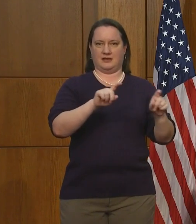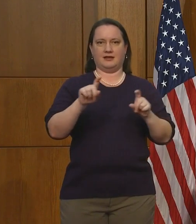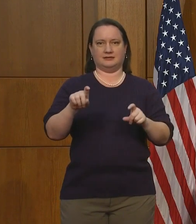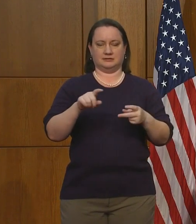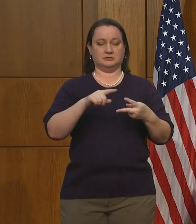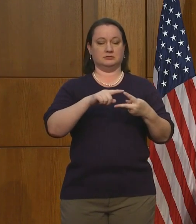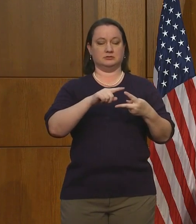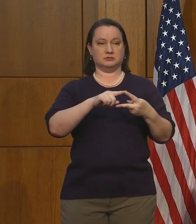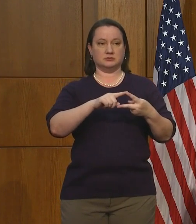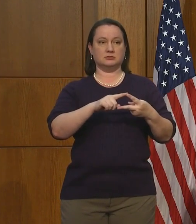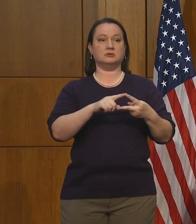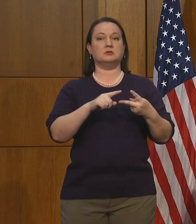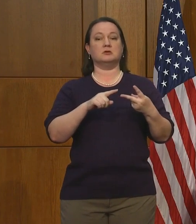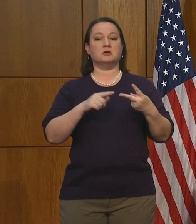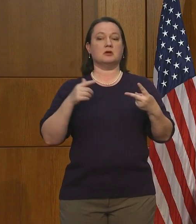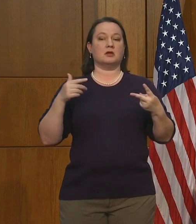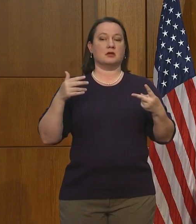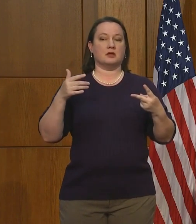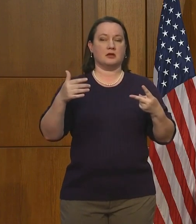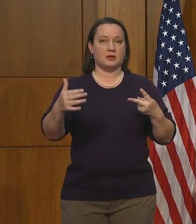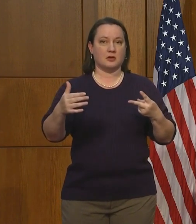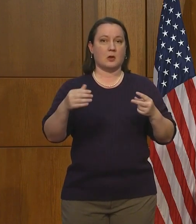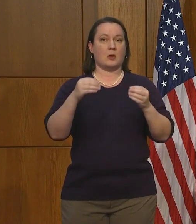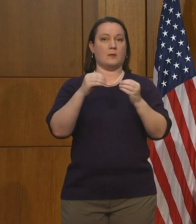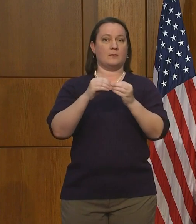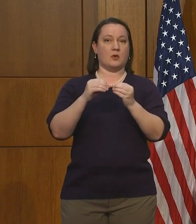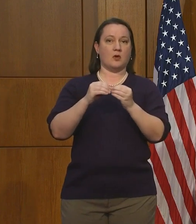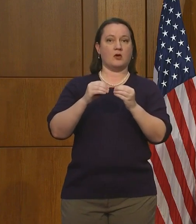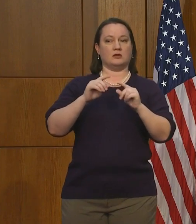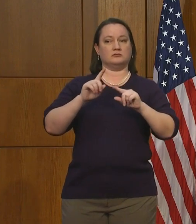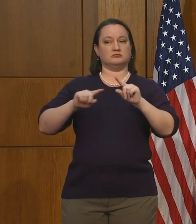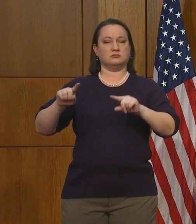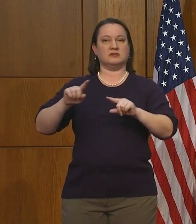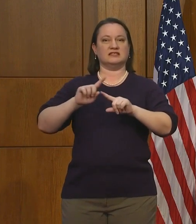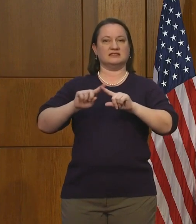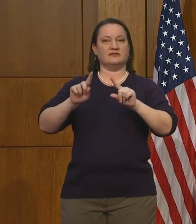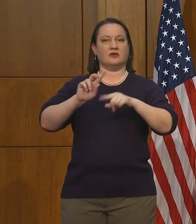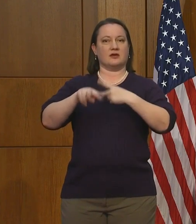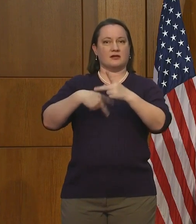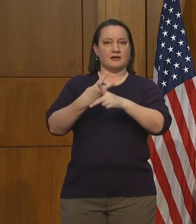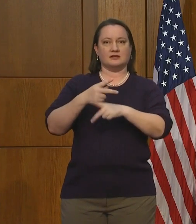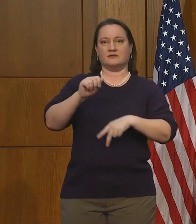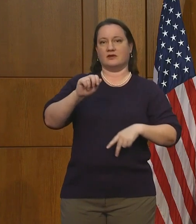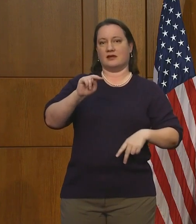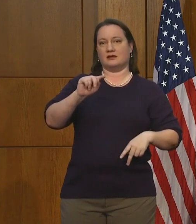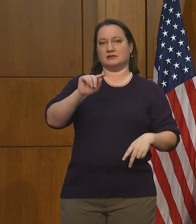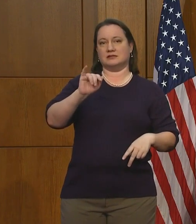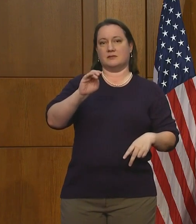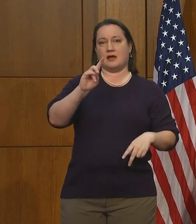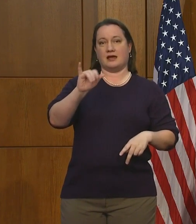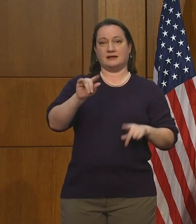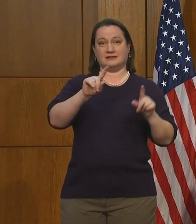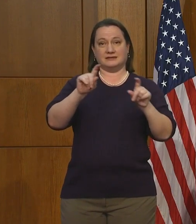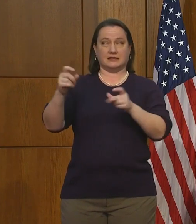SWABS WHICH WE CALL PCR TEST. BUT AS MORE ANTIBIOTIC TEST ARE